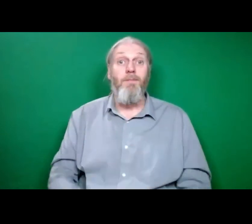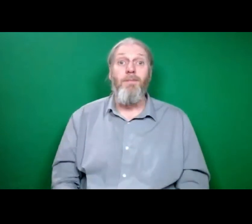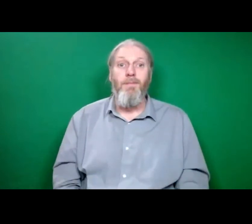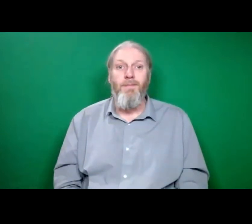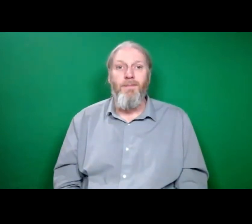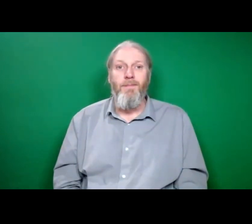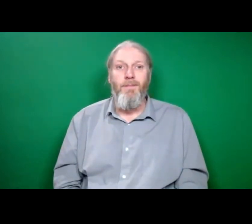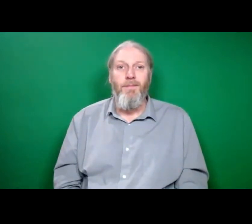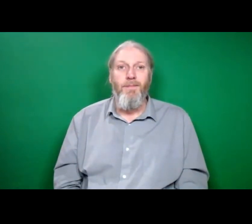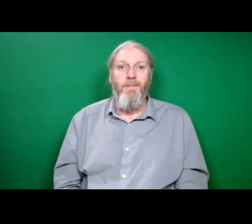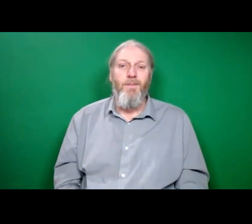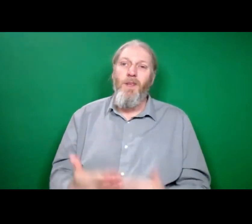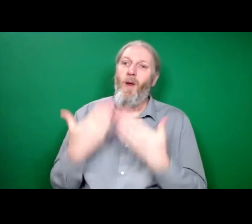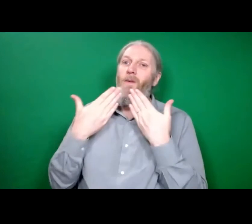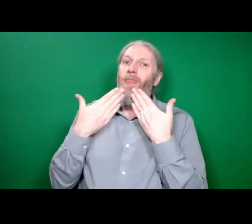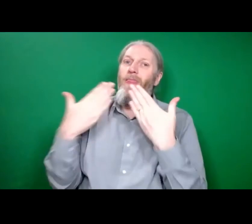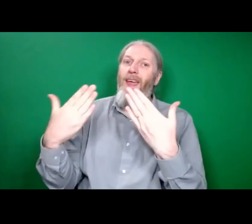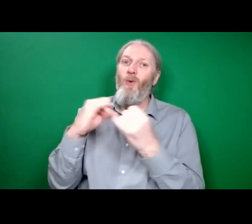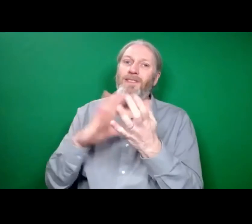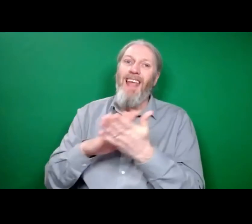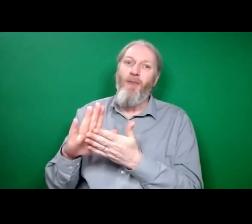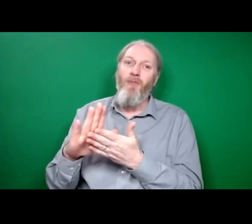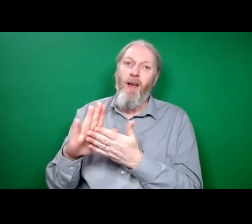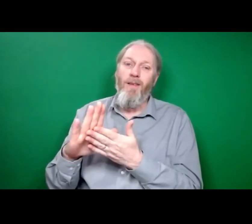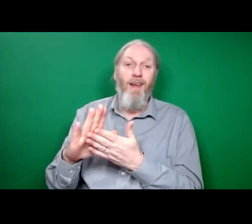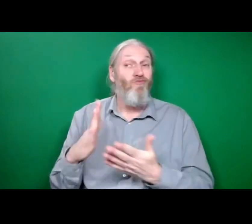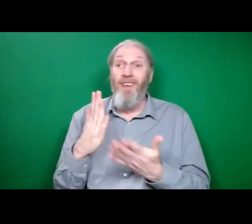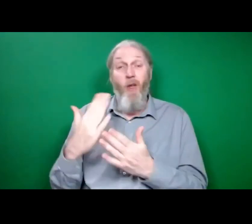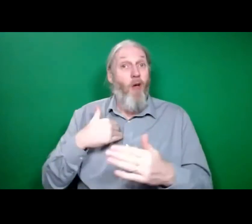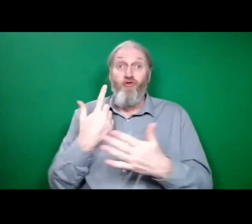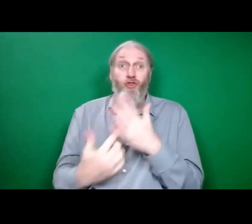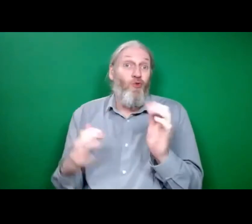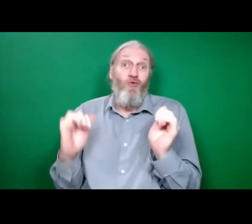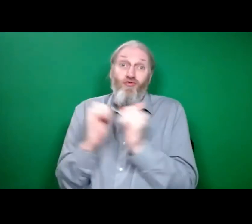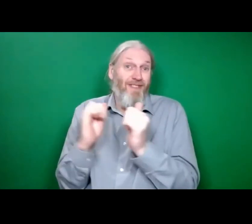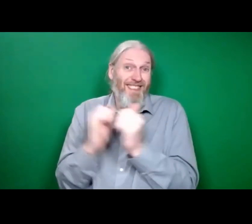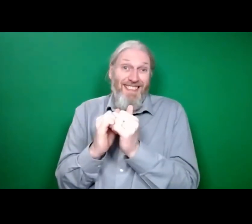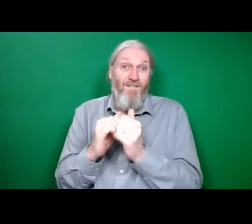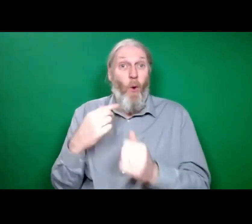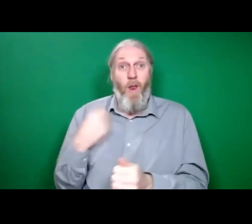I think that we -- I think that there is an element of